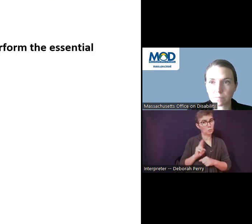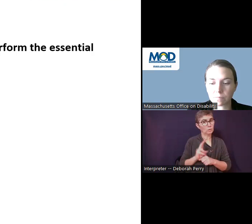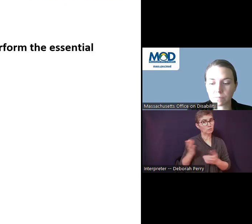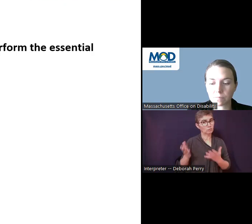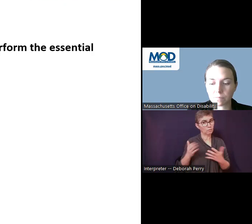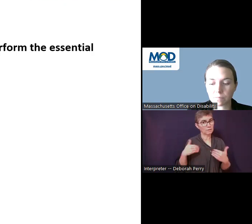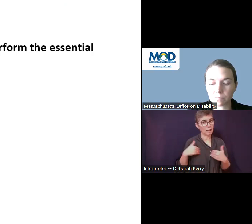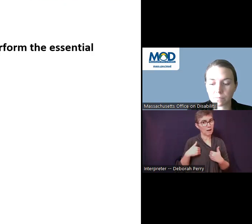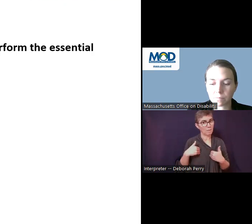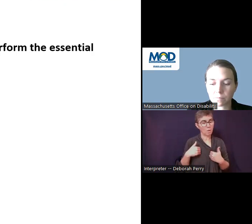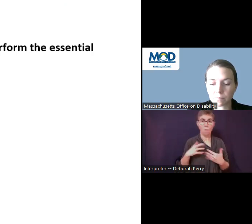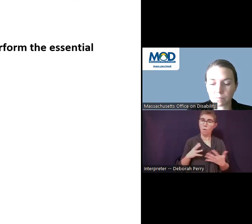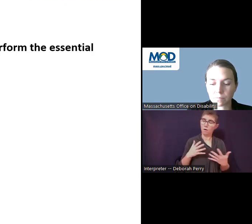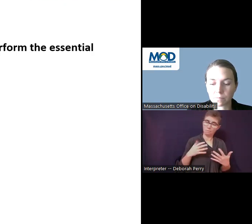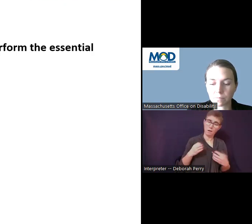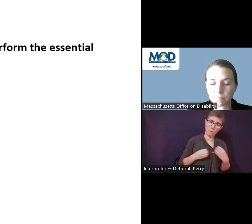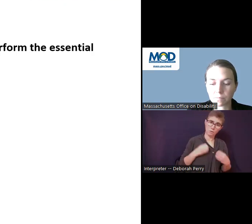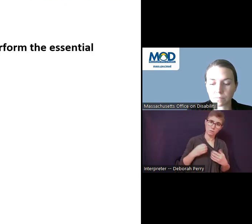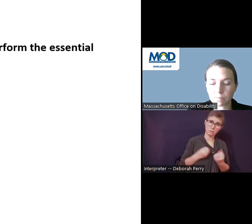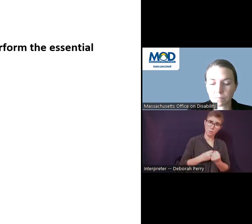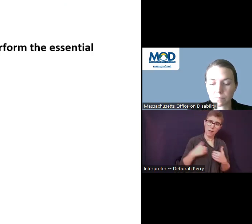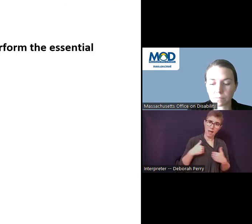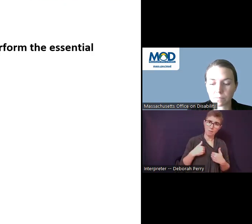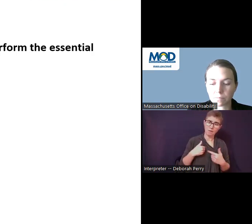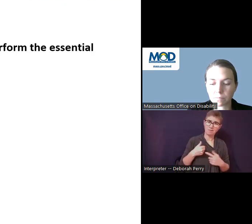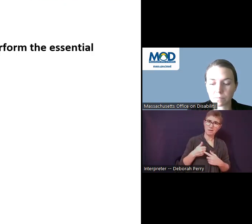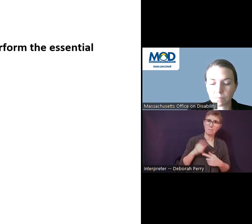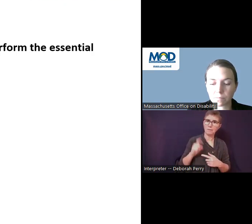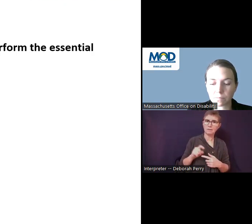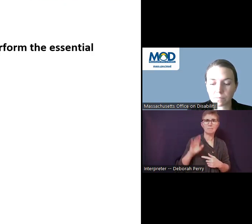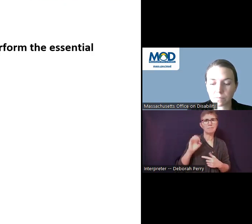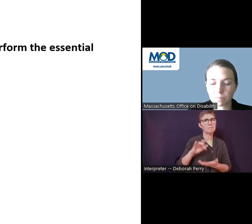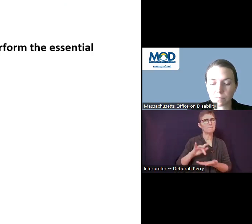or an emotional support animal is a medical based decision and so you